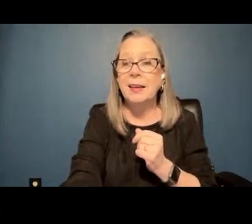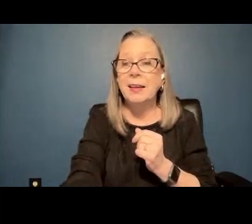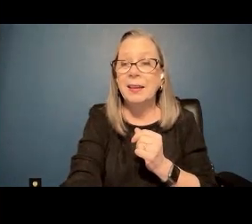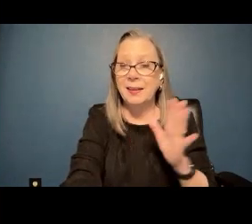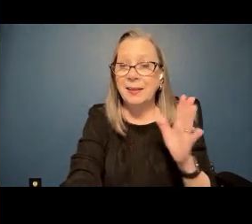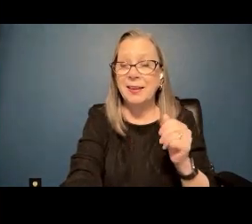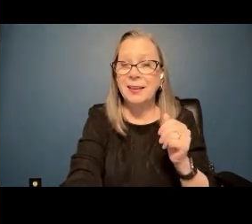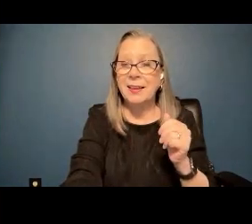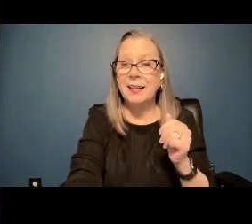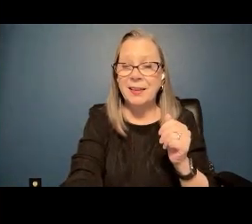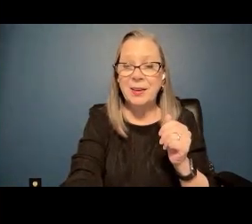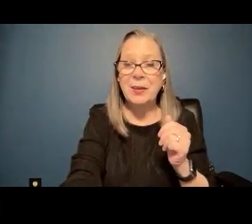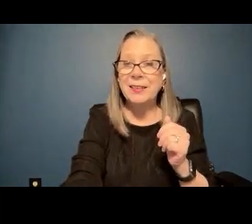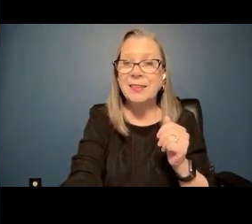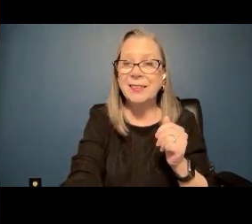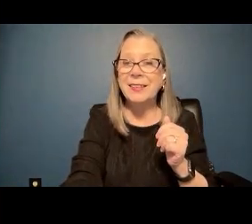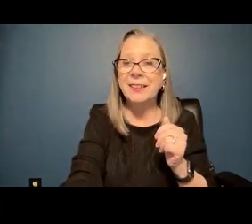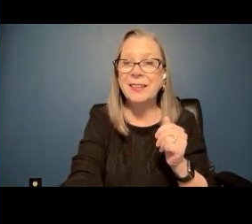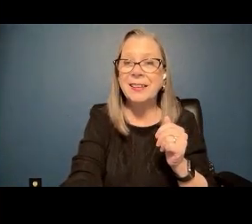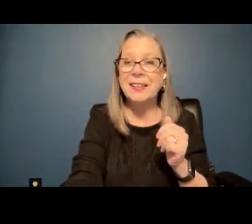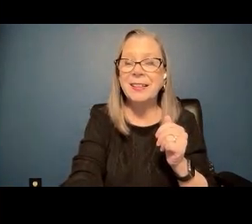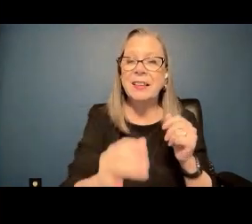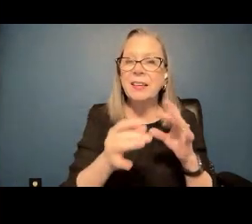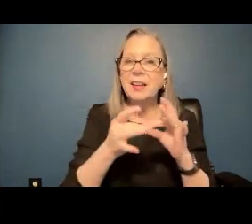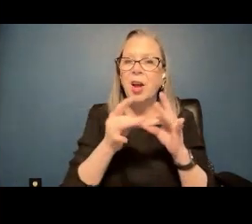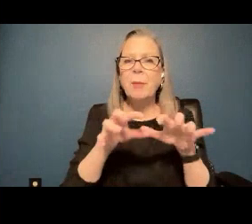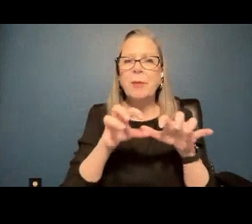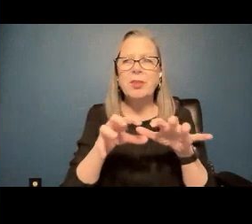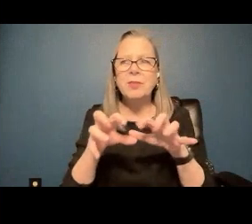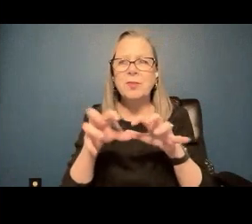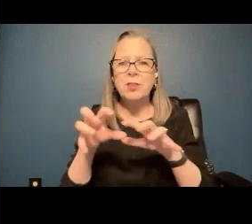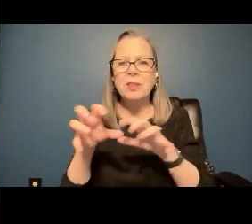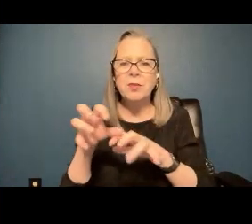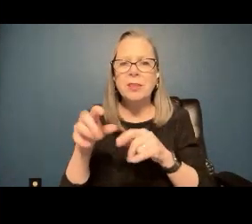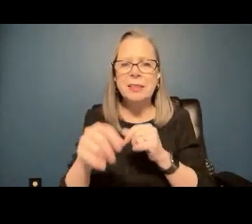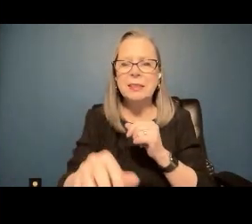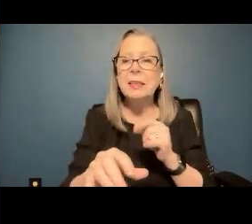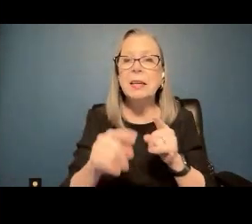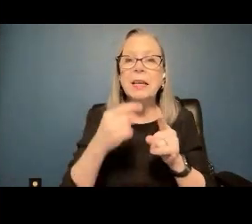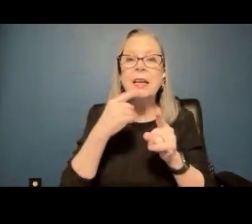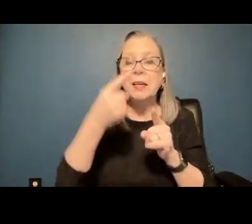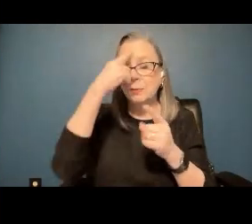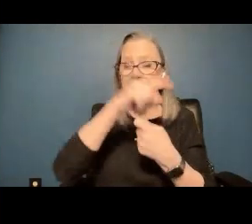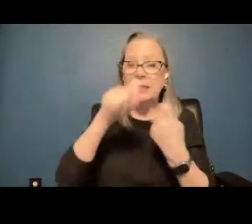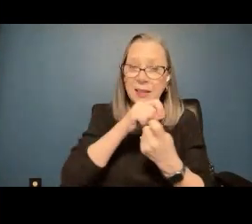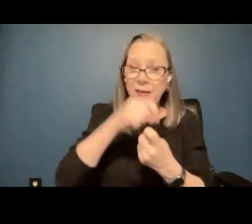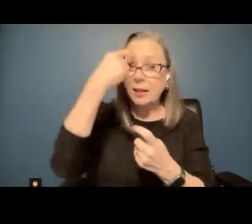Comment You check specifically the end of.